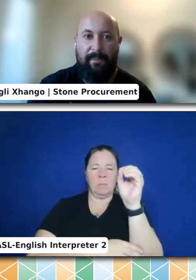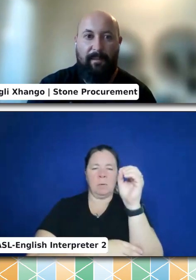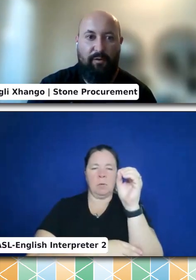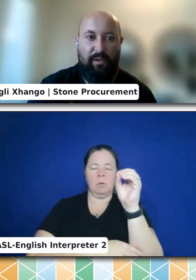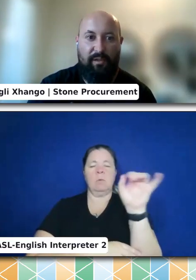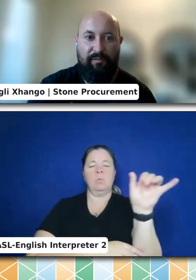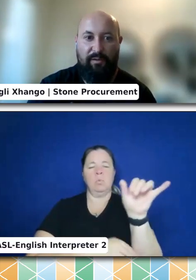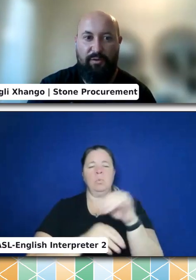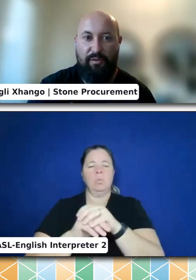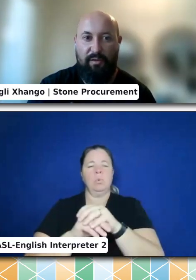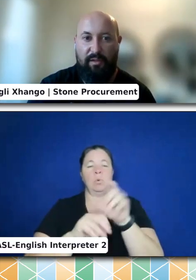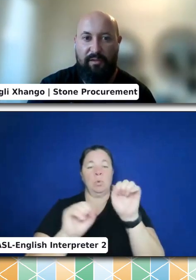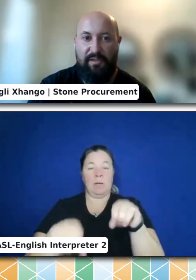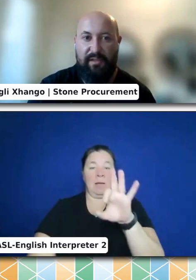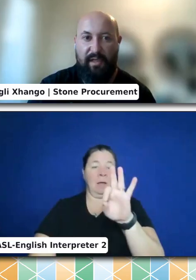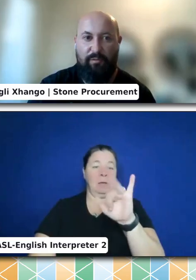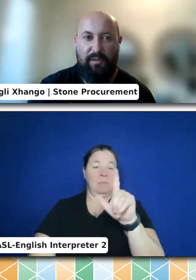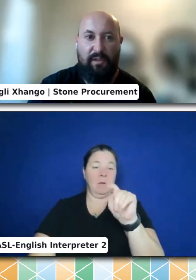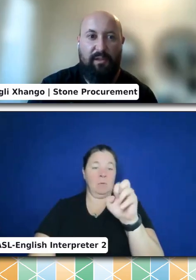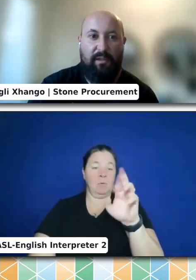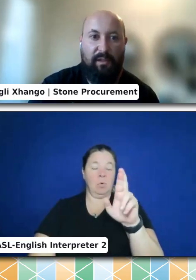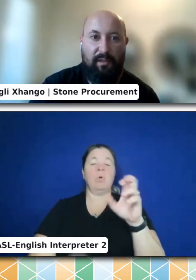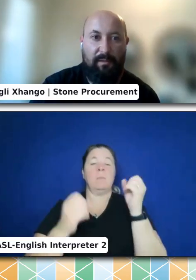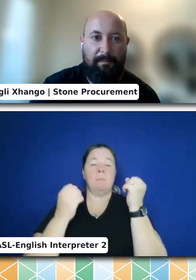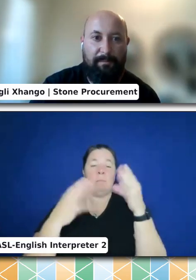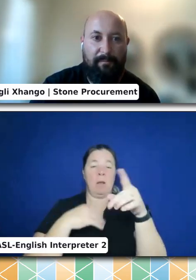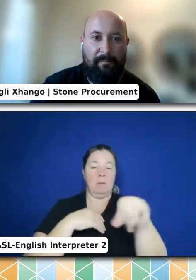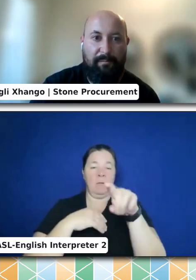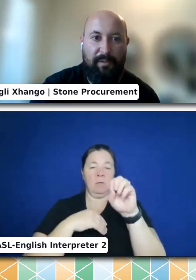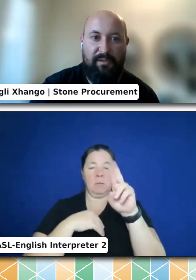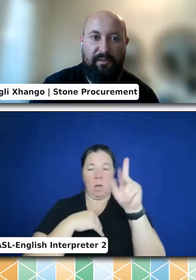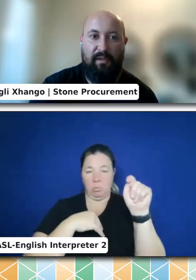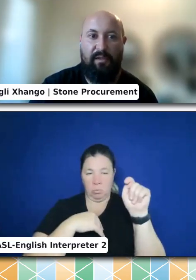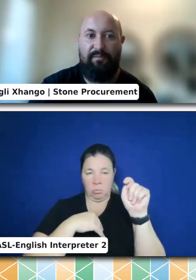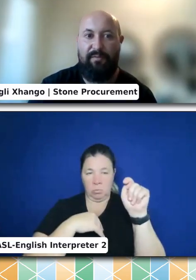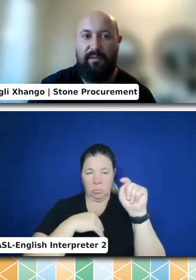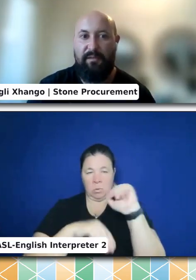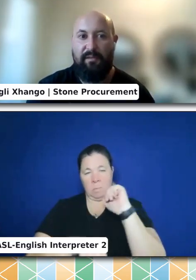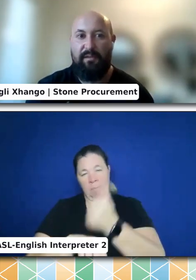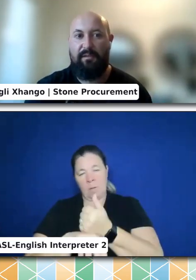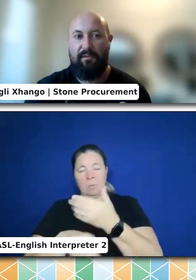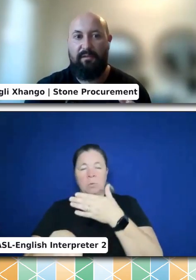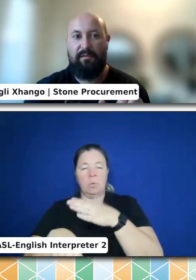You can filter a lot of these out. Um, based off…